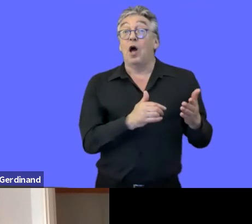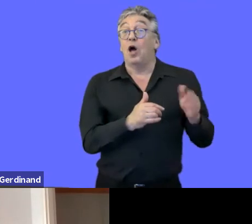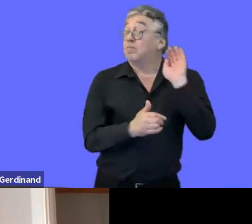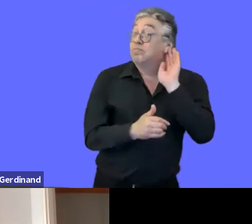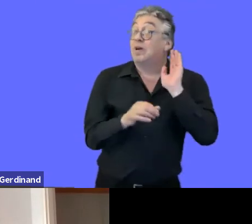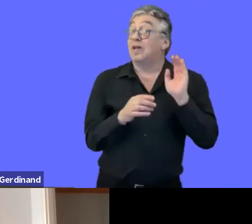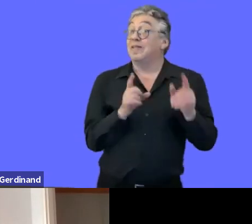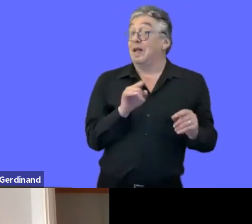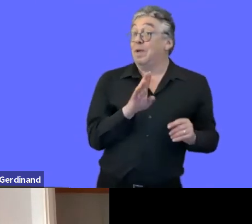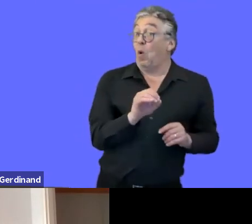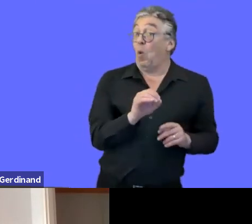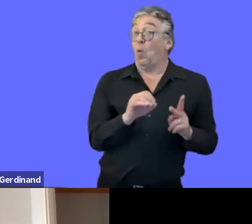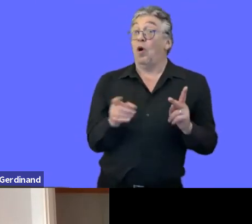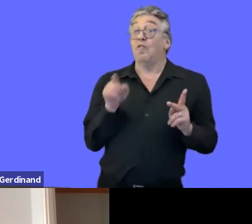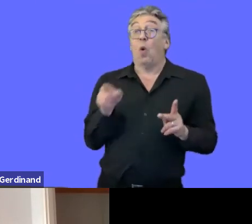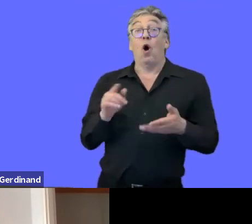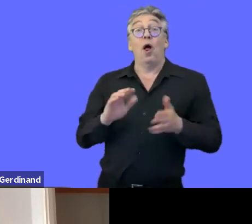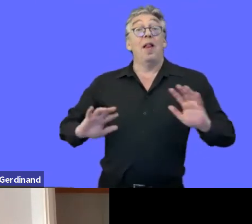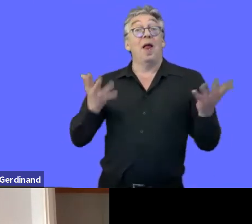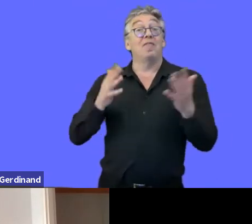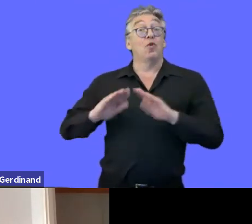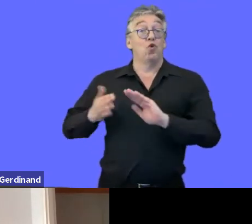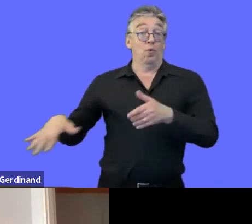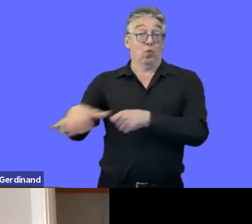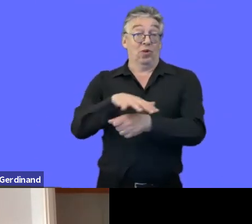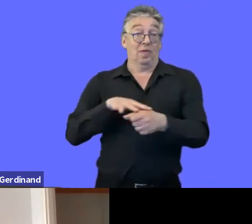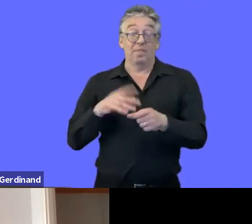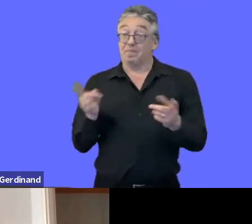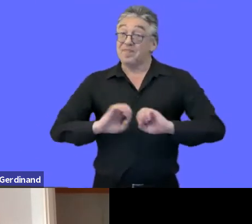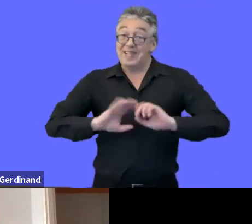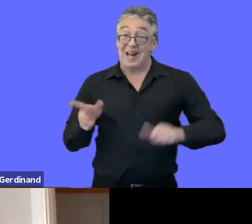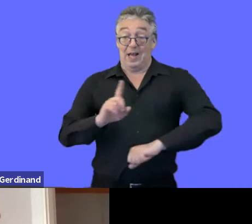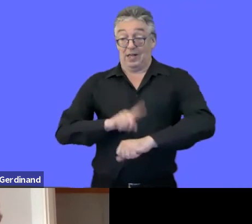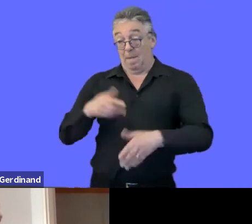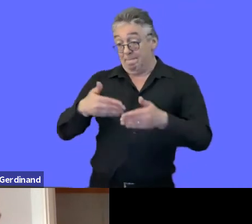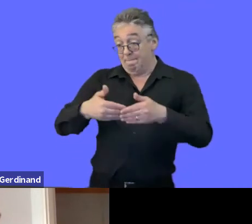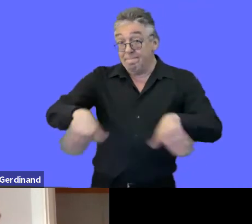concrete goals, defined timeline, indicators, and independent monitoring.